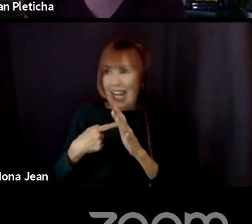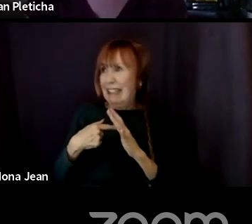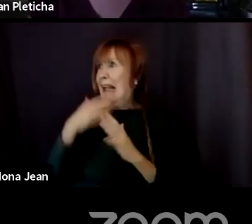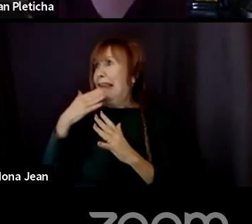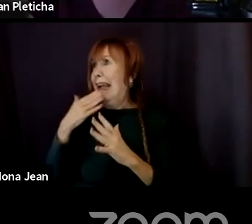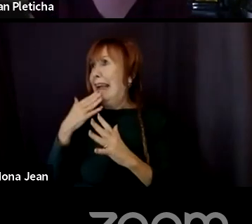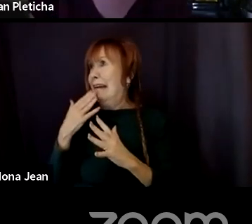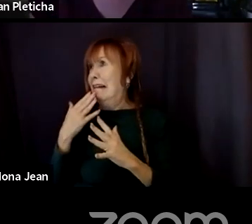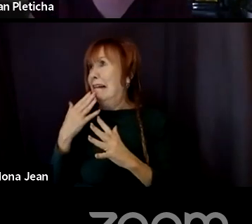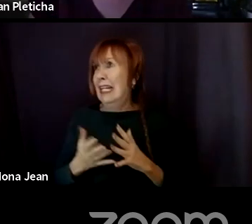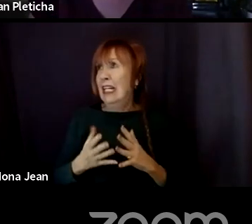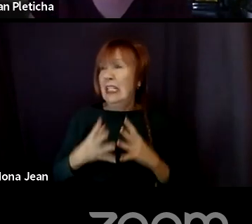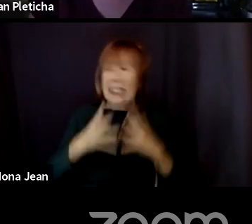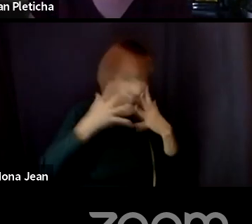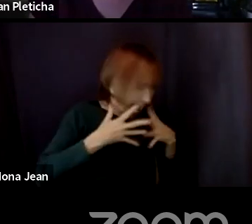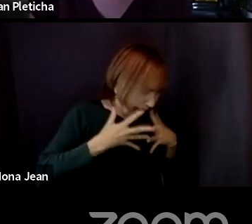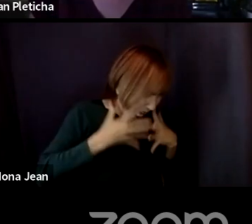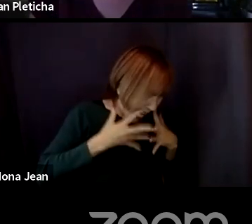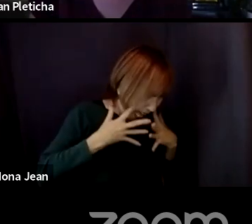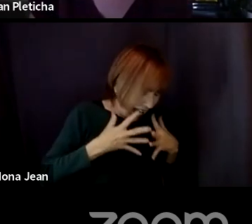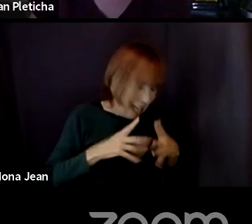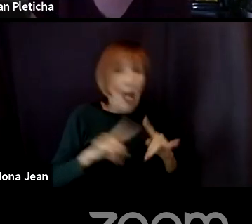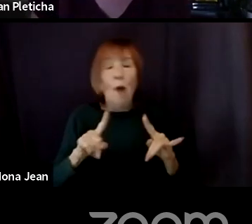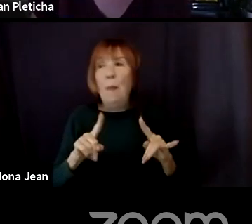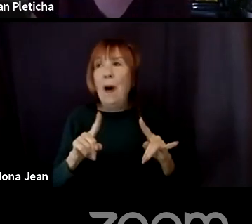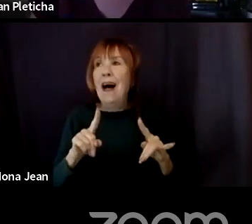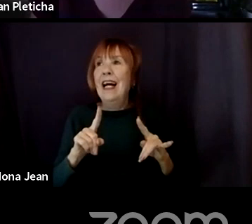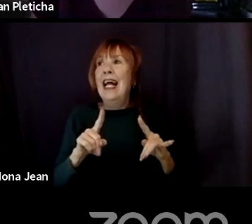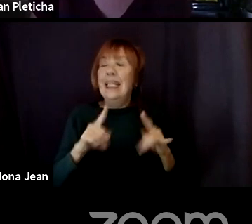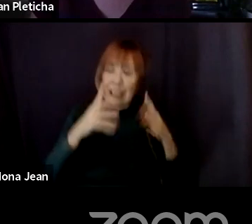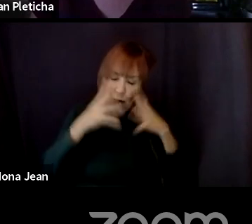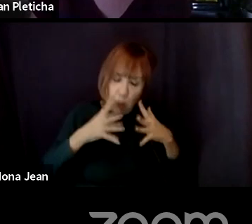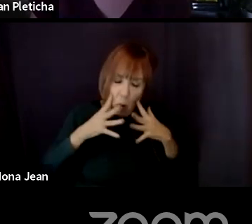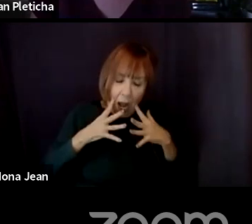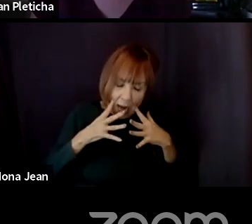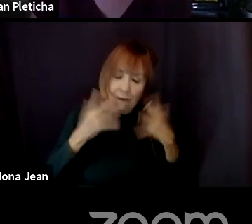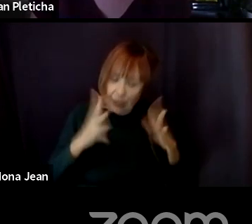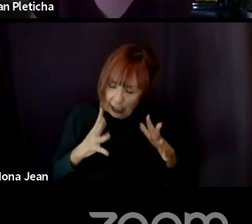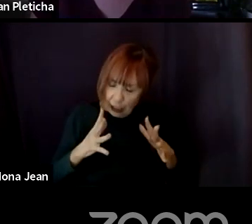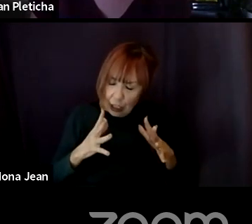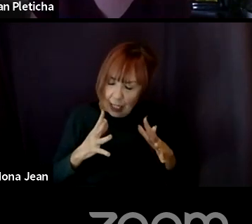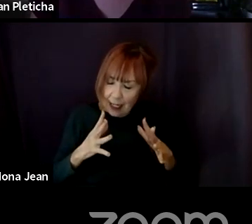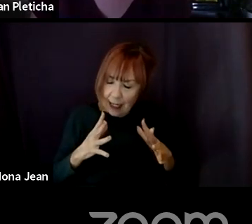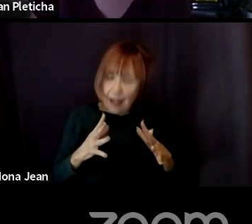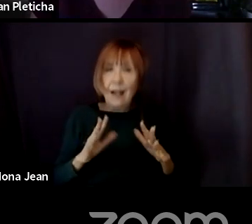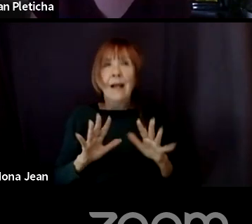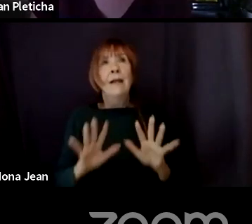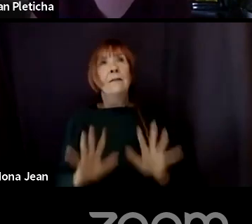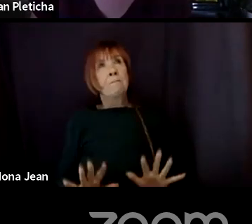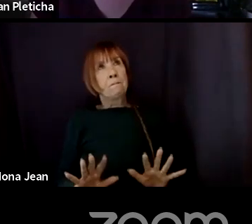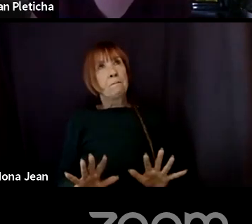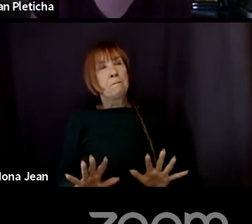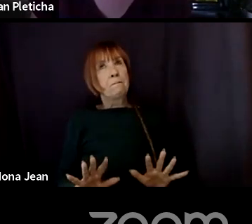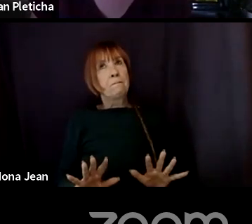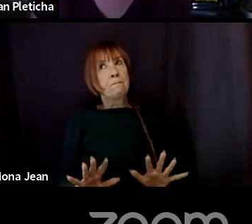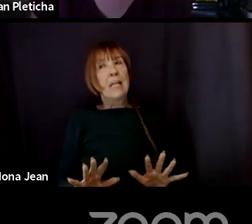But the other thing too is give it a minute. Give it a minute, 'cause initially you think and you work so hard on this you've polished it,